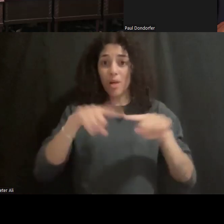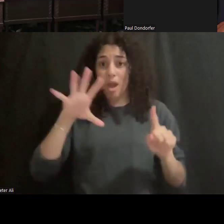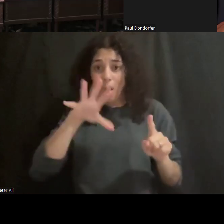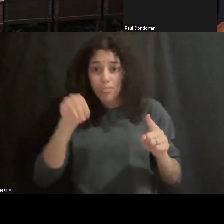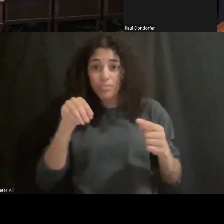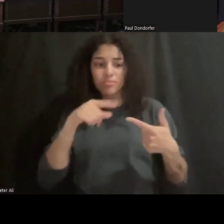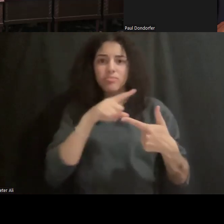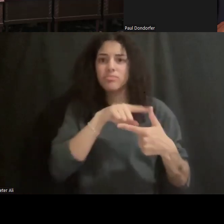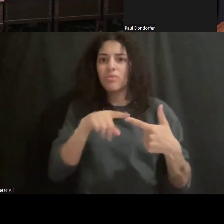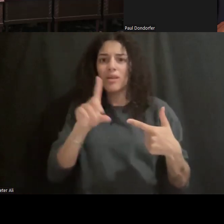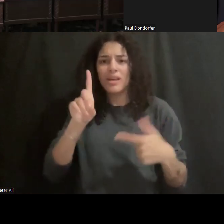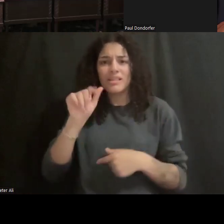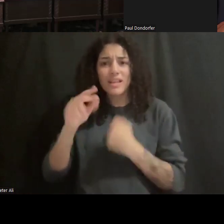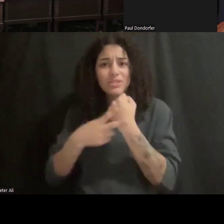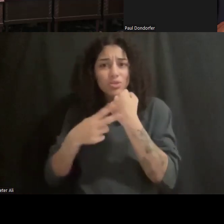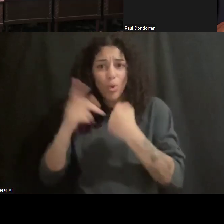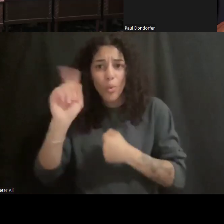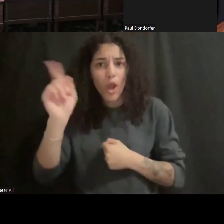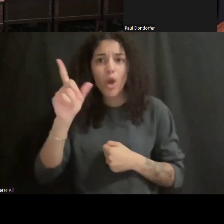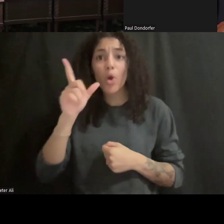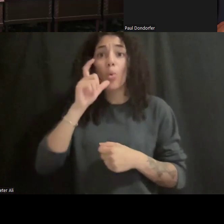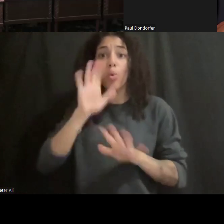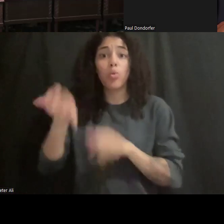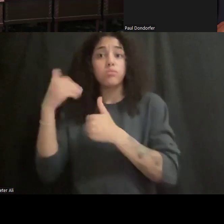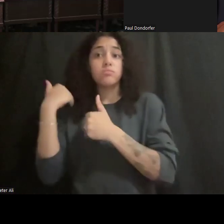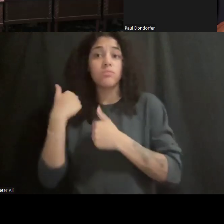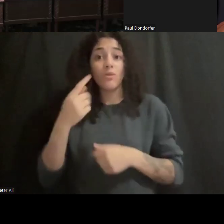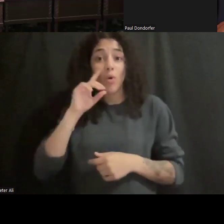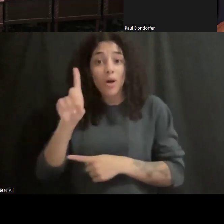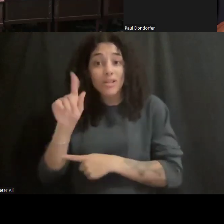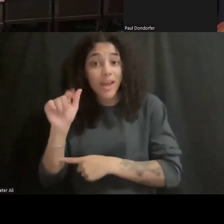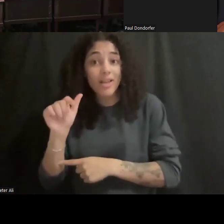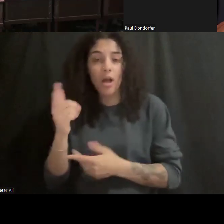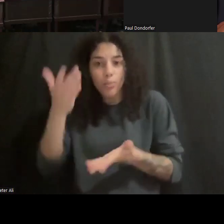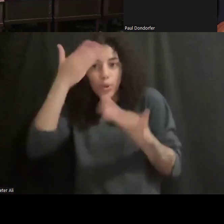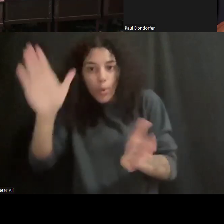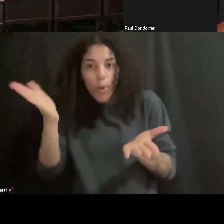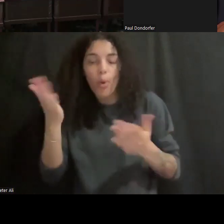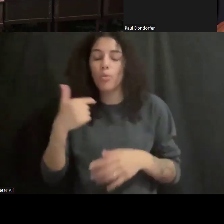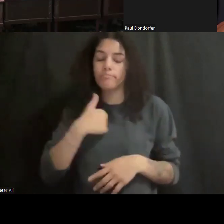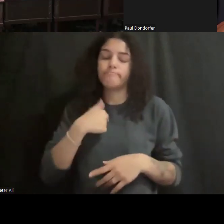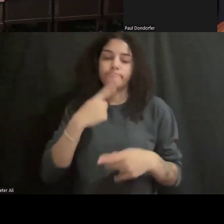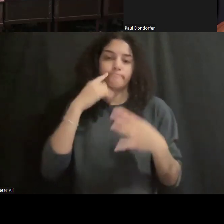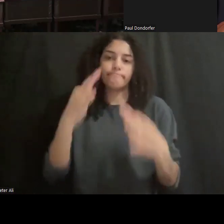know who has custody of it So at this time I am going to say no on behalf of my constituent